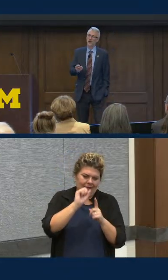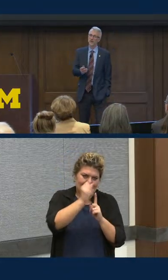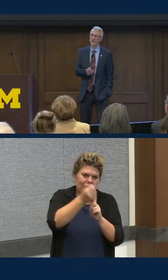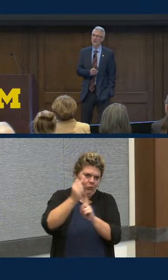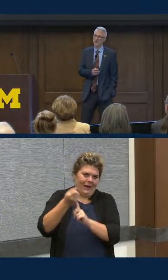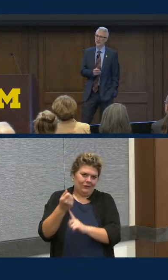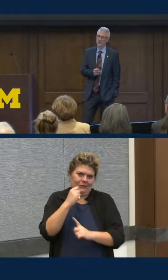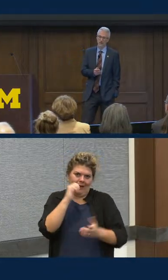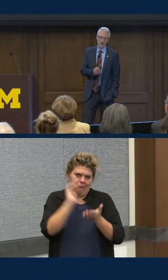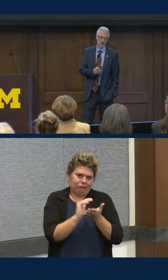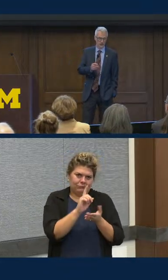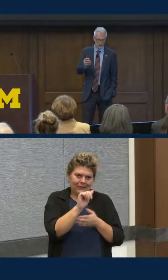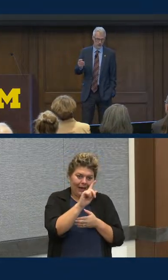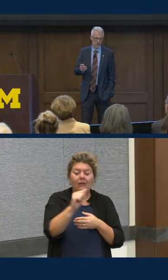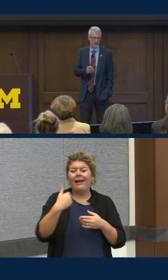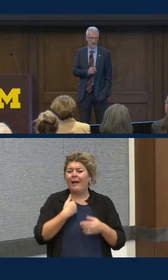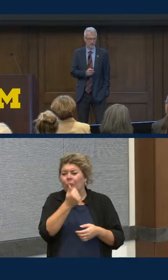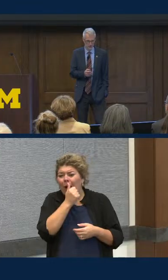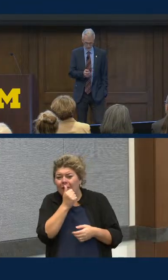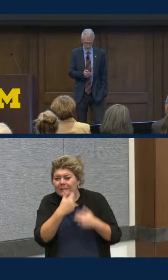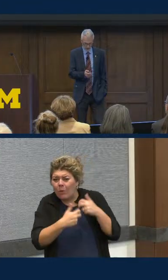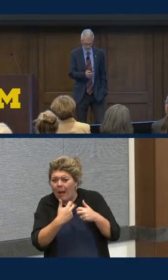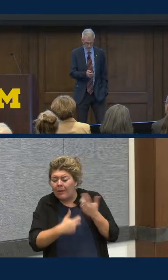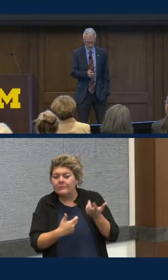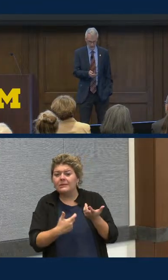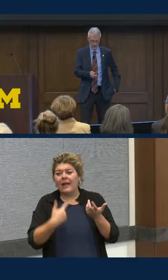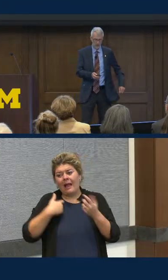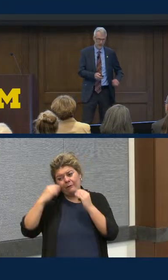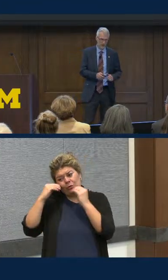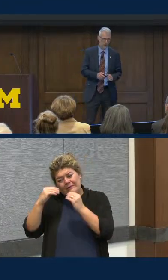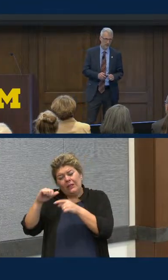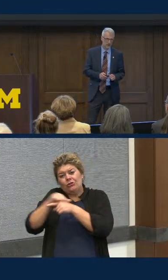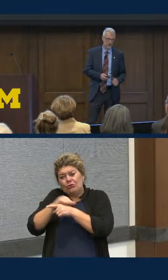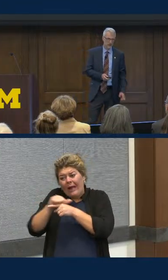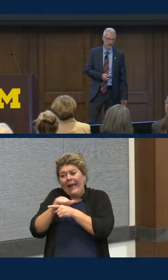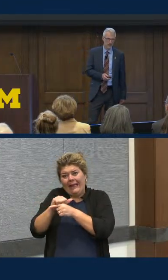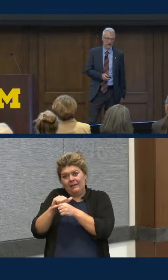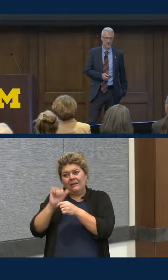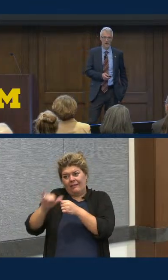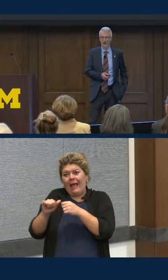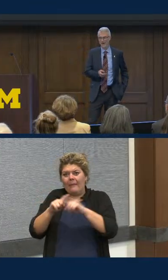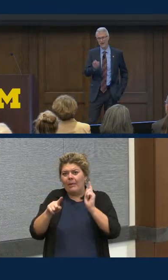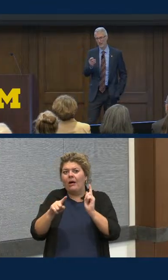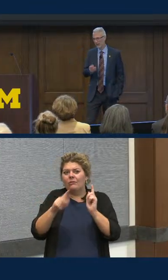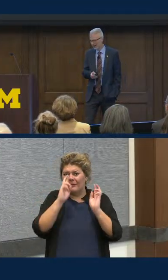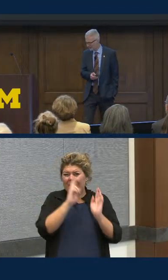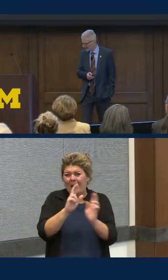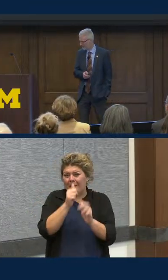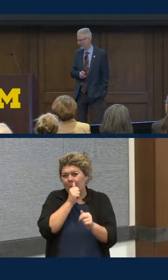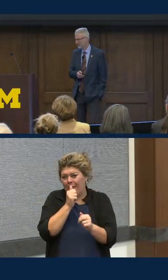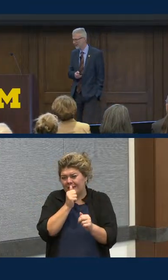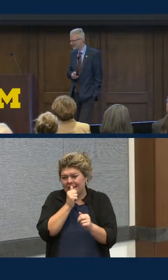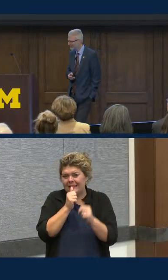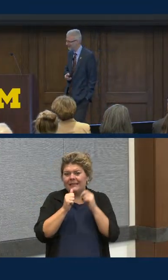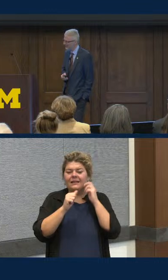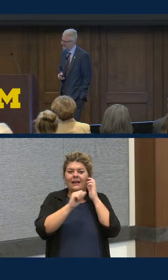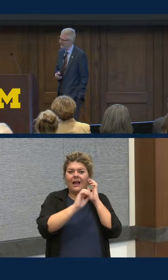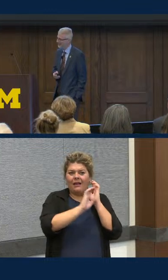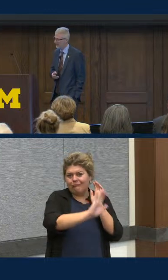privacy issues and a field to